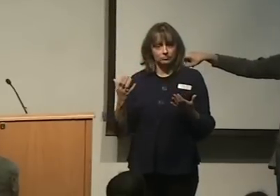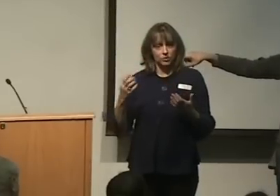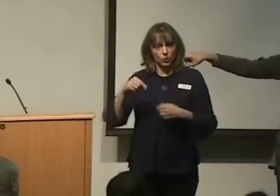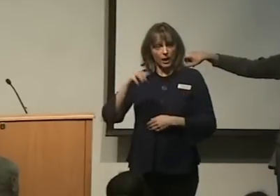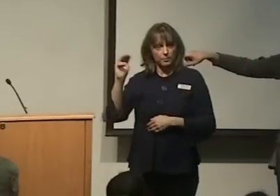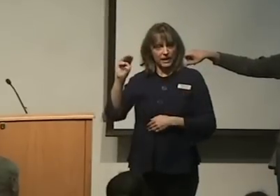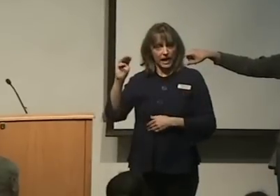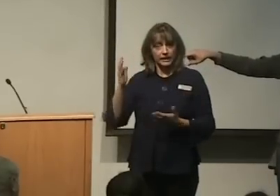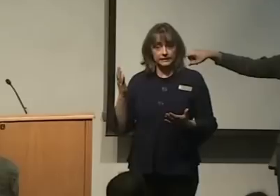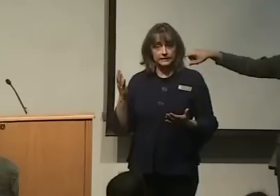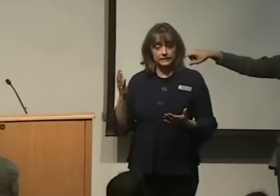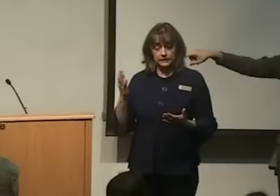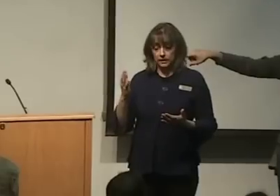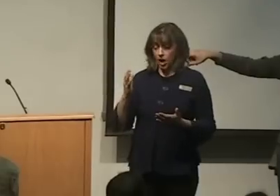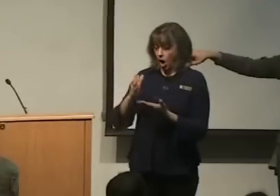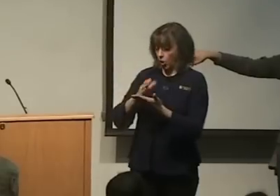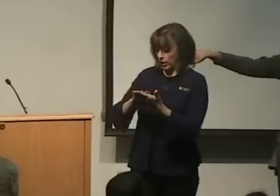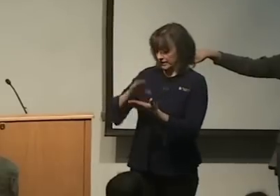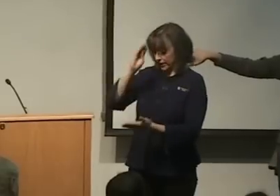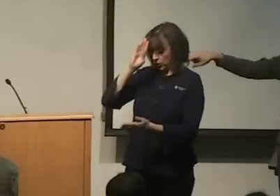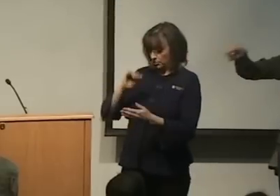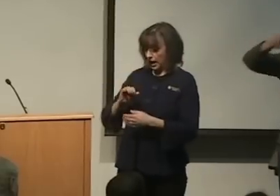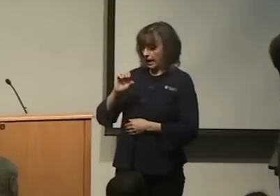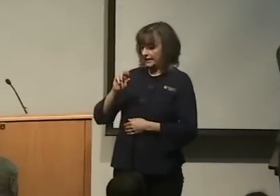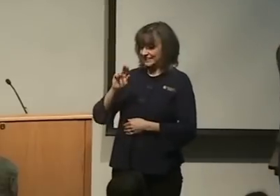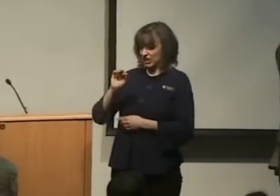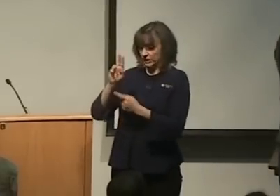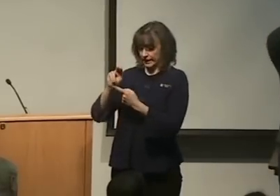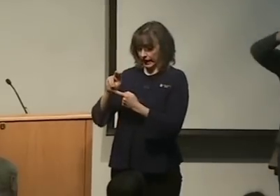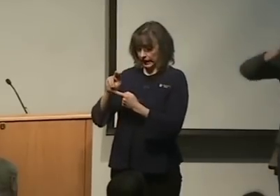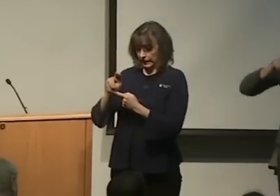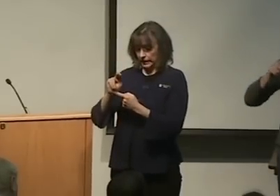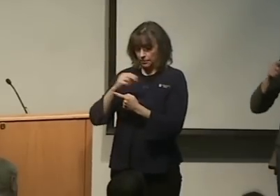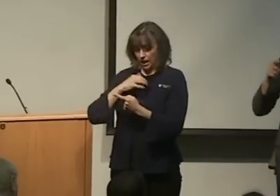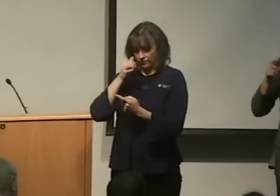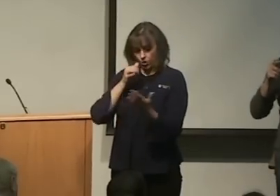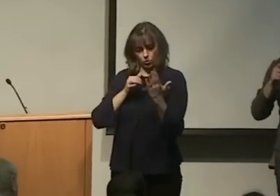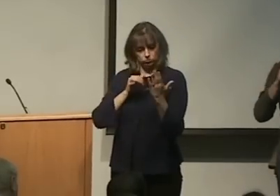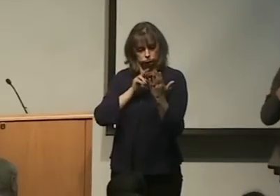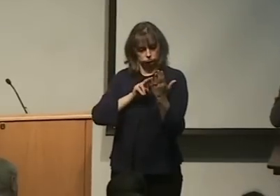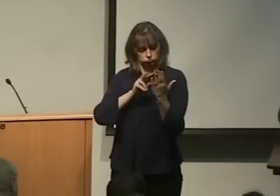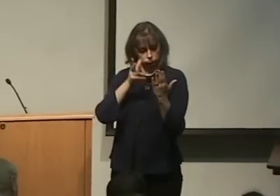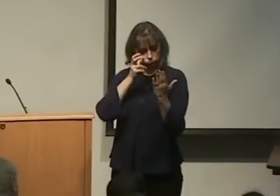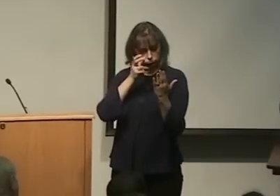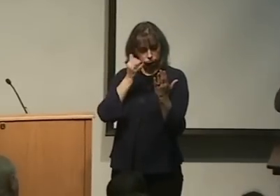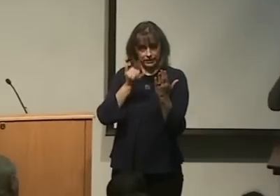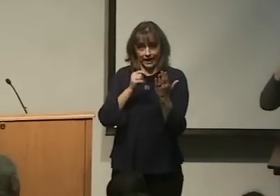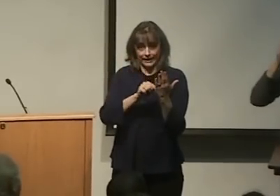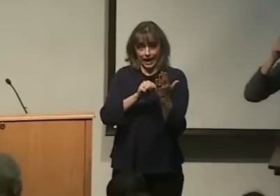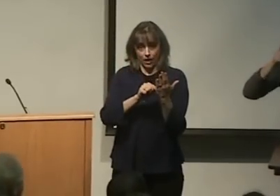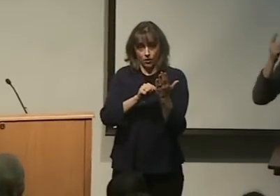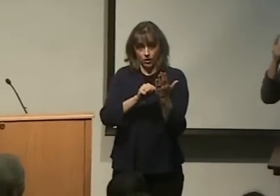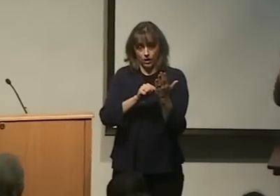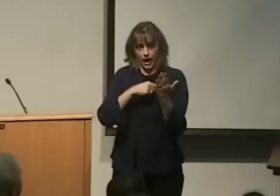I don't remember how much I paid for it. I remember where I sat and that I was awake part of the time. But he's actually doing --